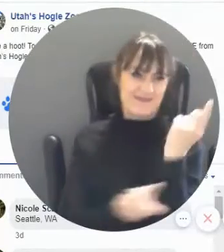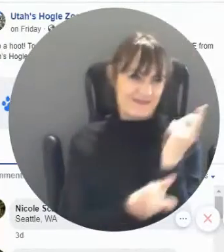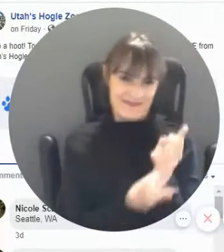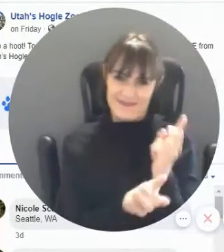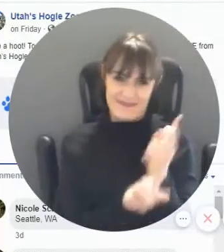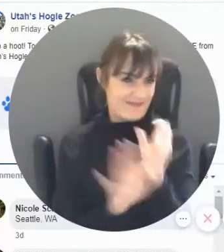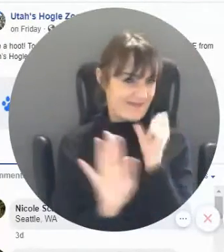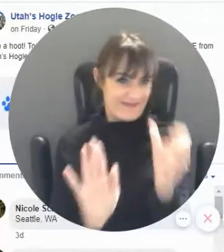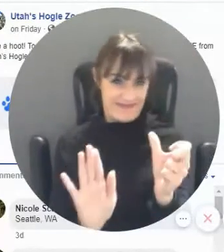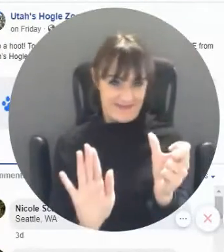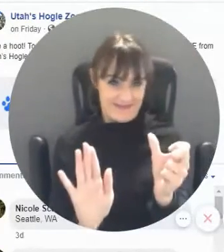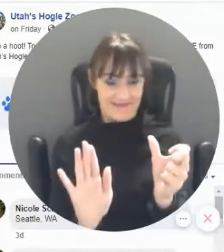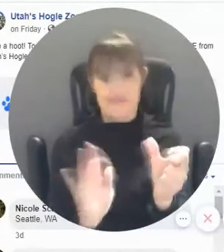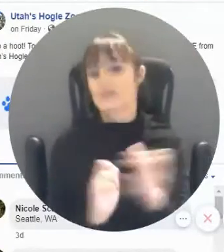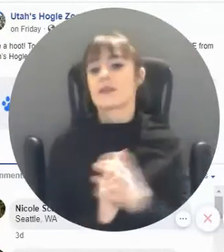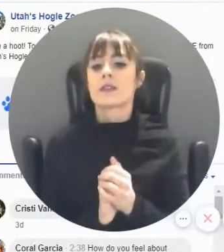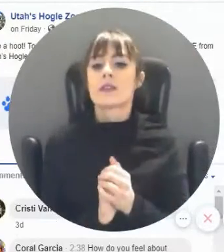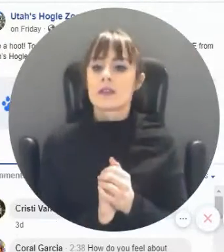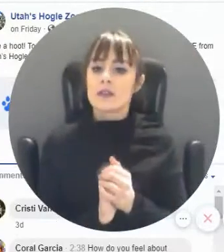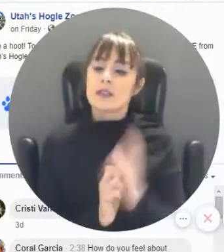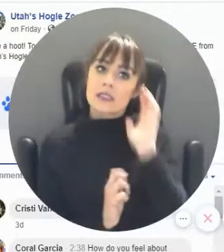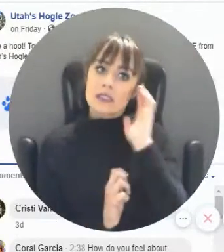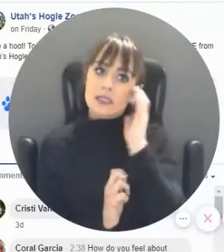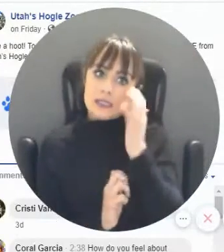It looks like he did eat a little-a tiny bone here.